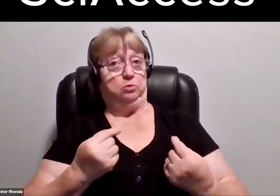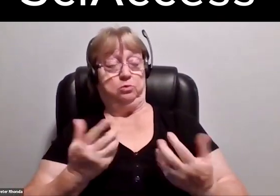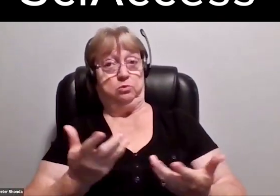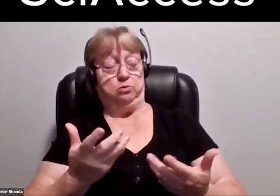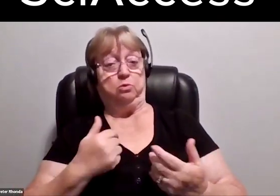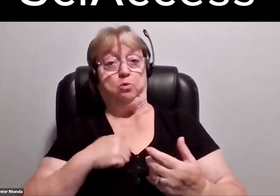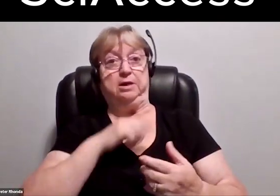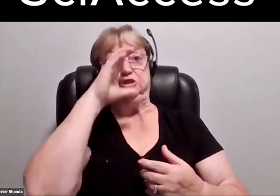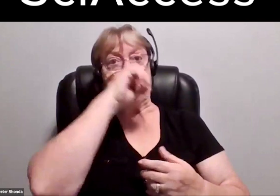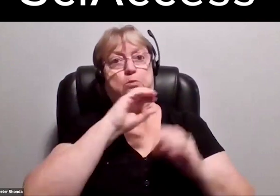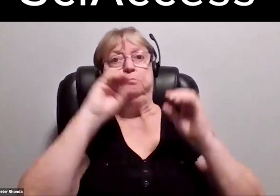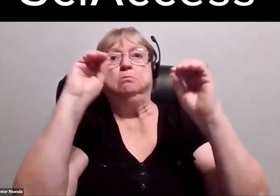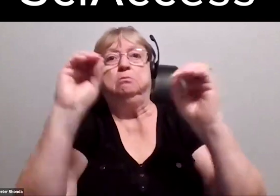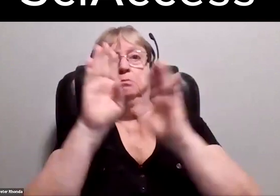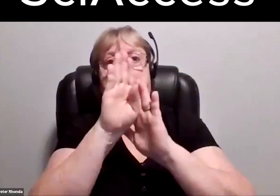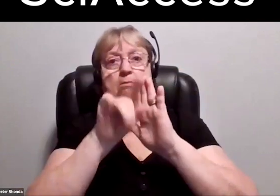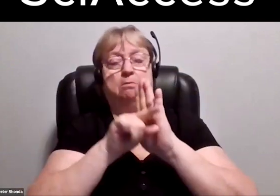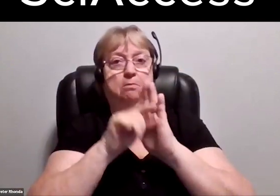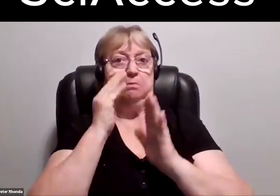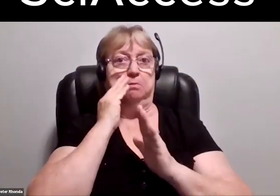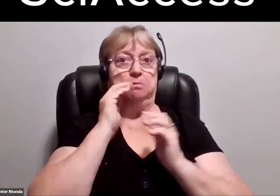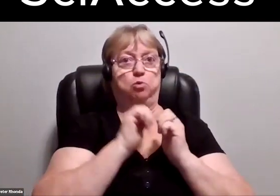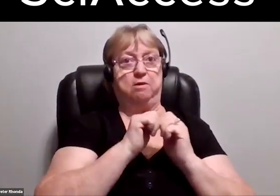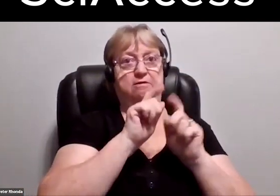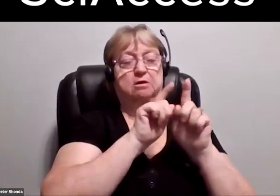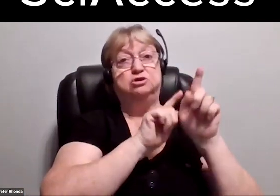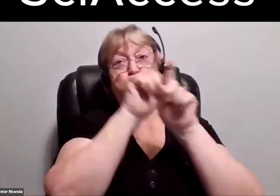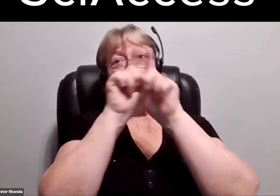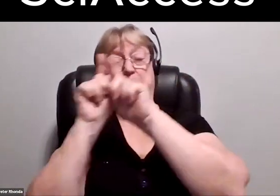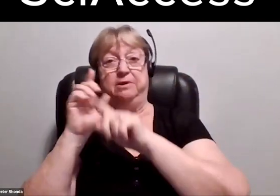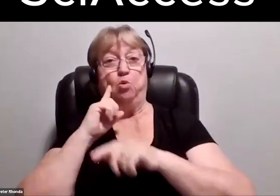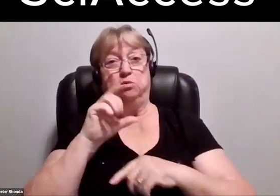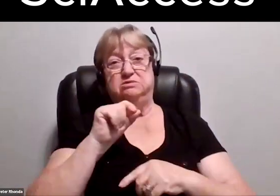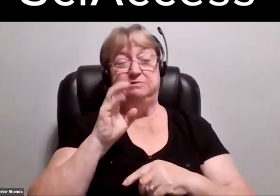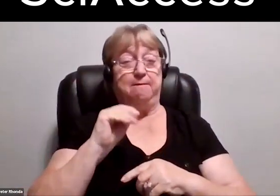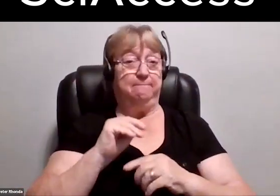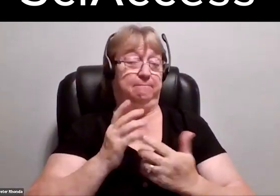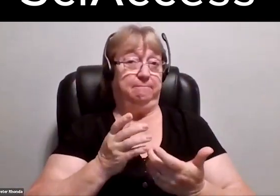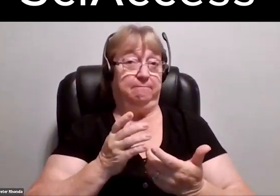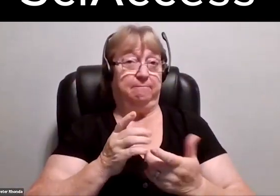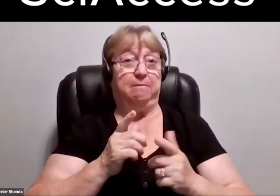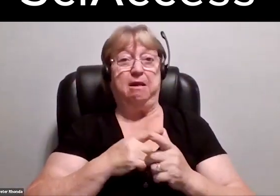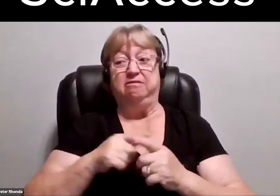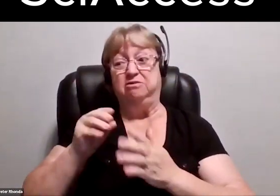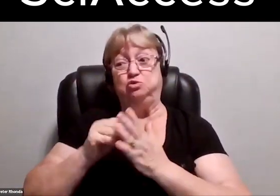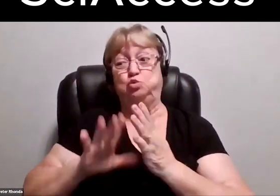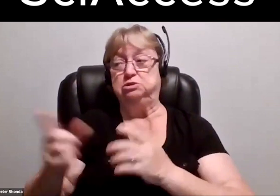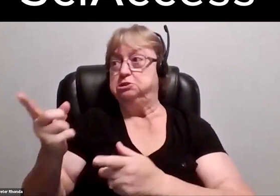no background knowledge of astronomy or STEM, and we just let the students ask any questions that they have.